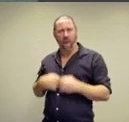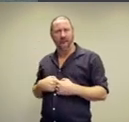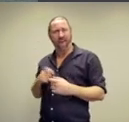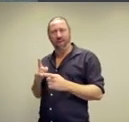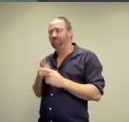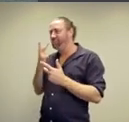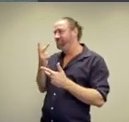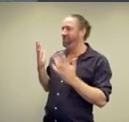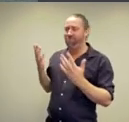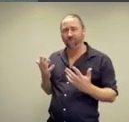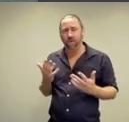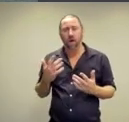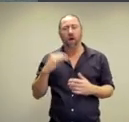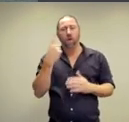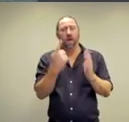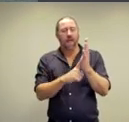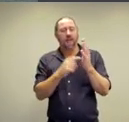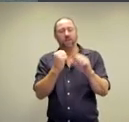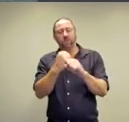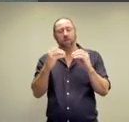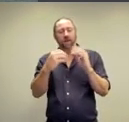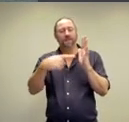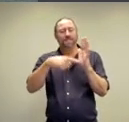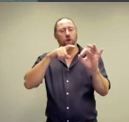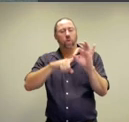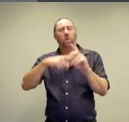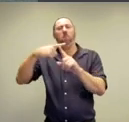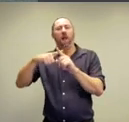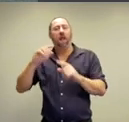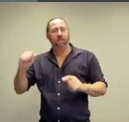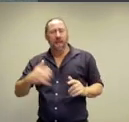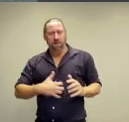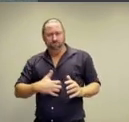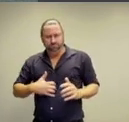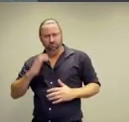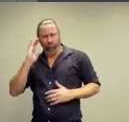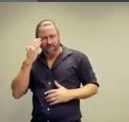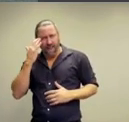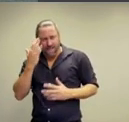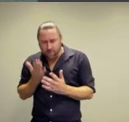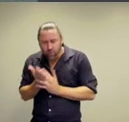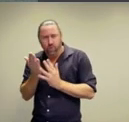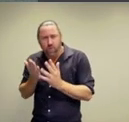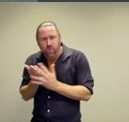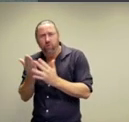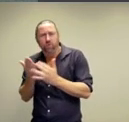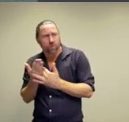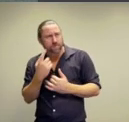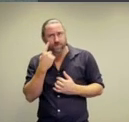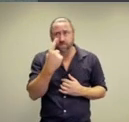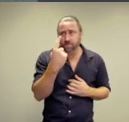also kind of makes sense in terms of the history of LGBTQ+ resilience and their propensity throughout history